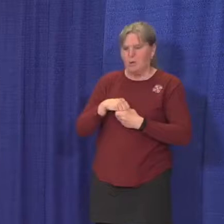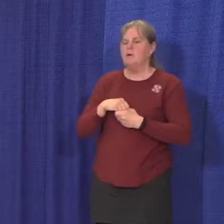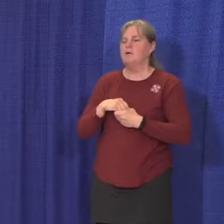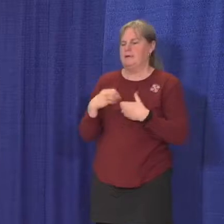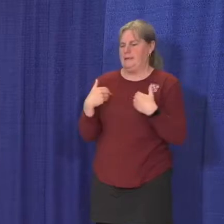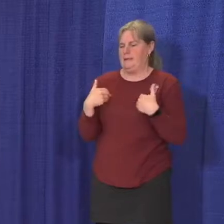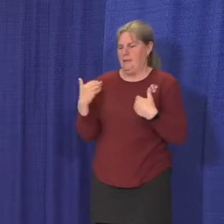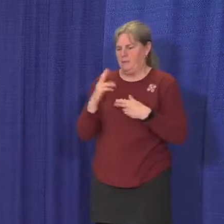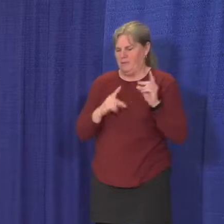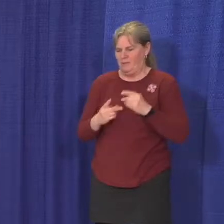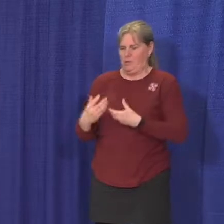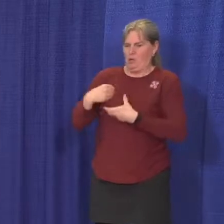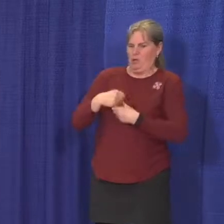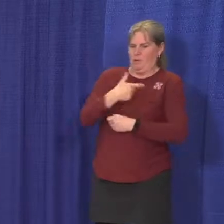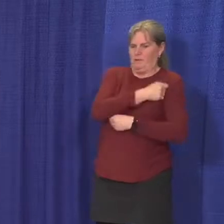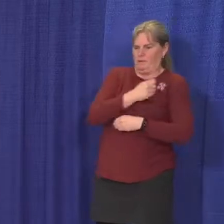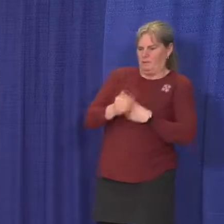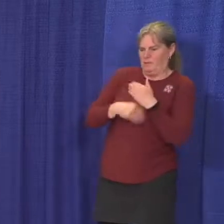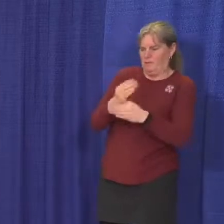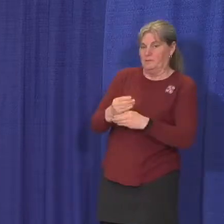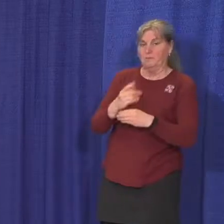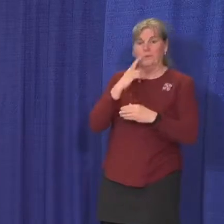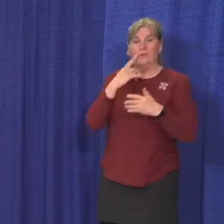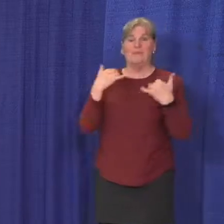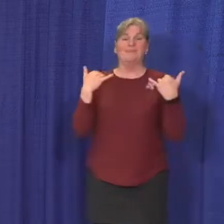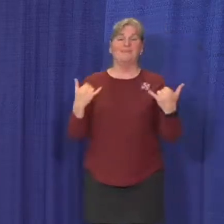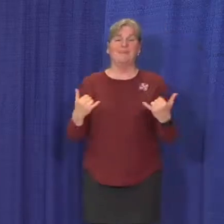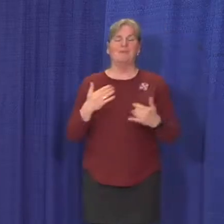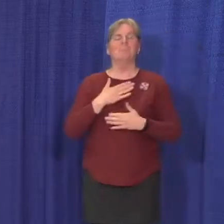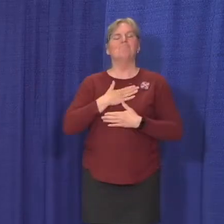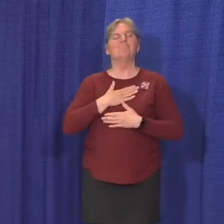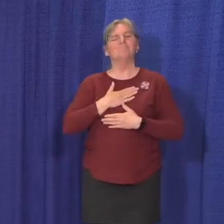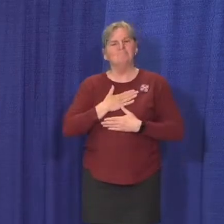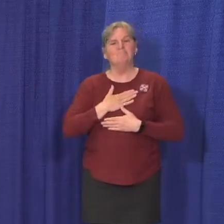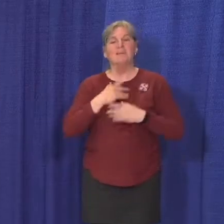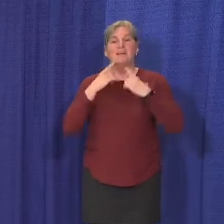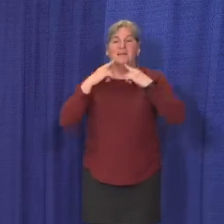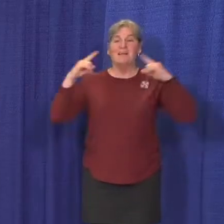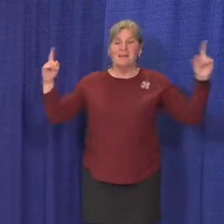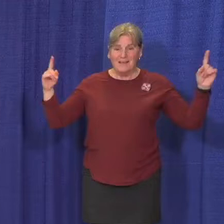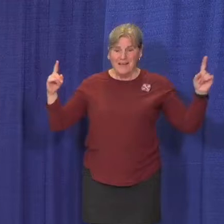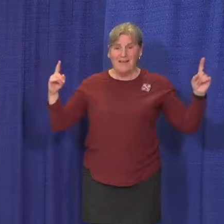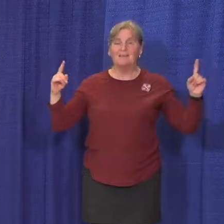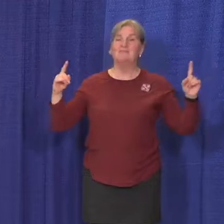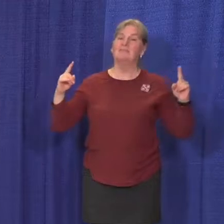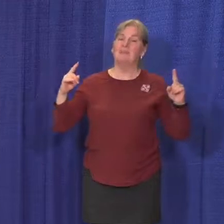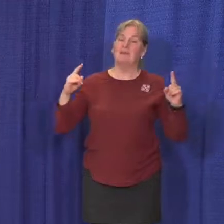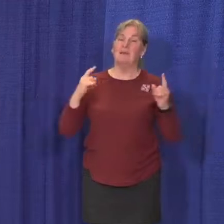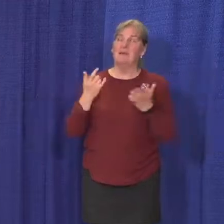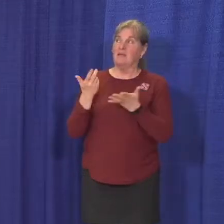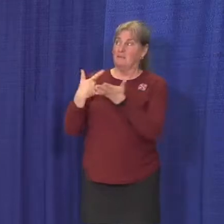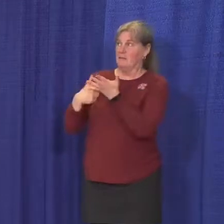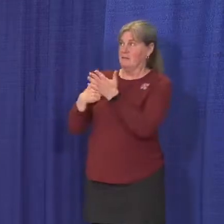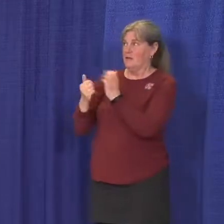youth in our vaccine plans. I am so pleased to announce we have made arrangements with the